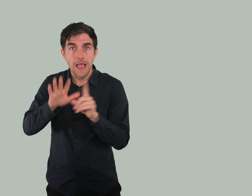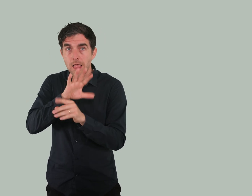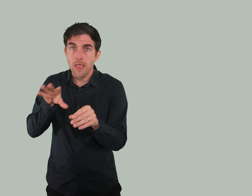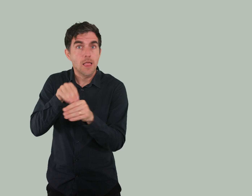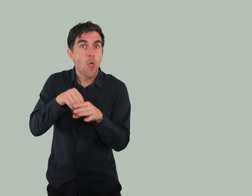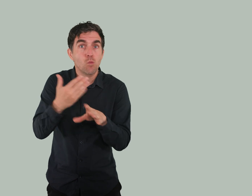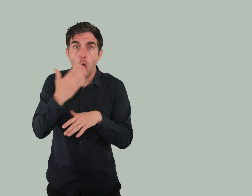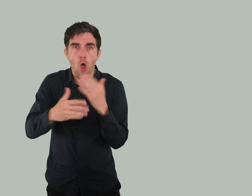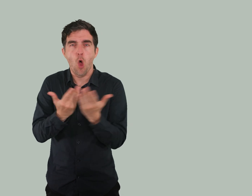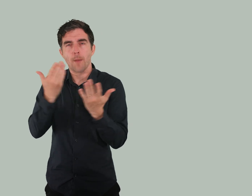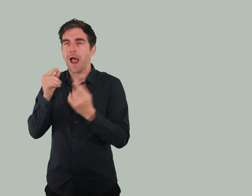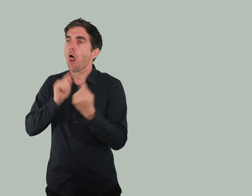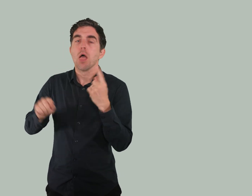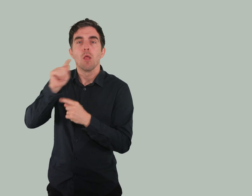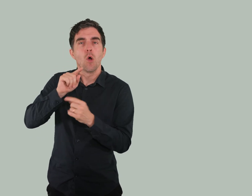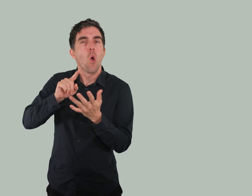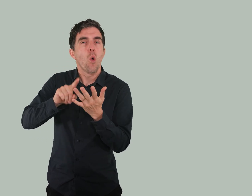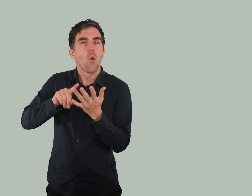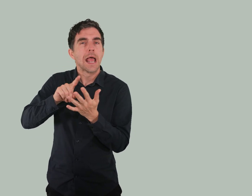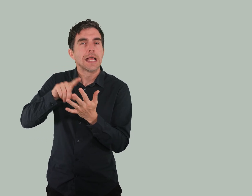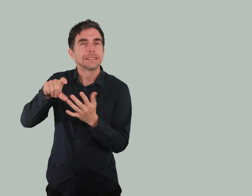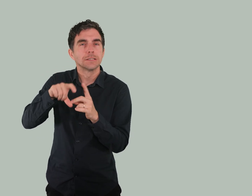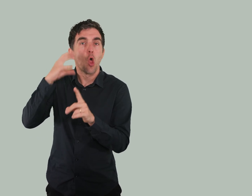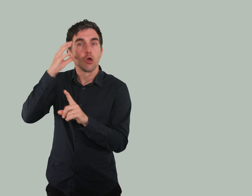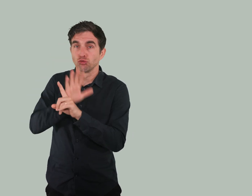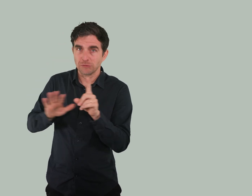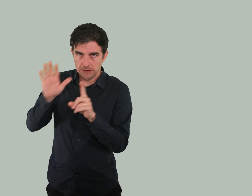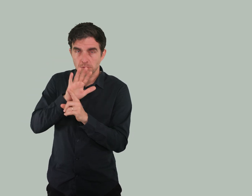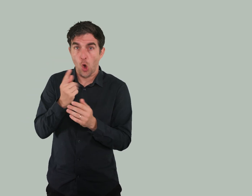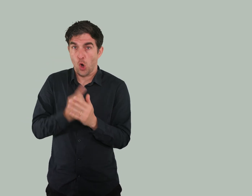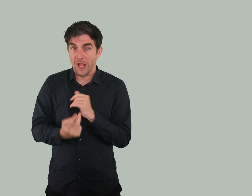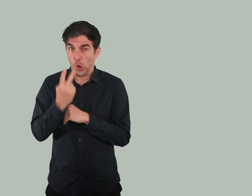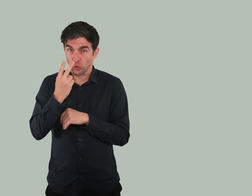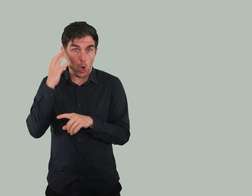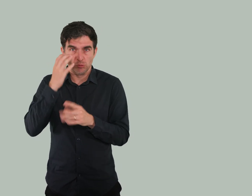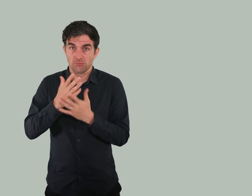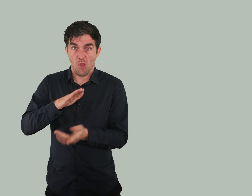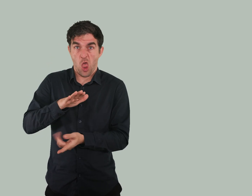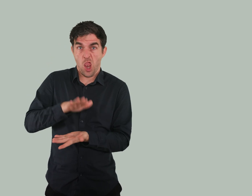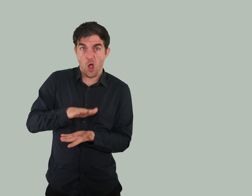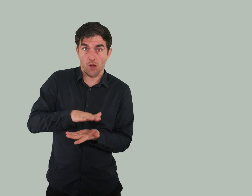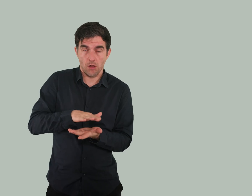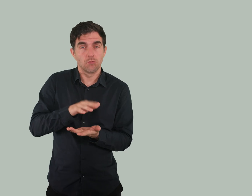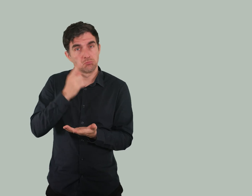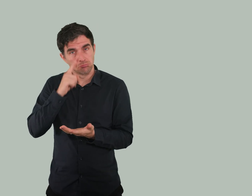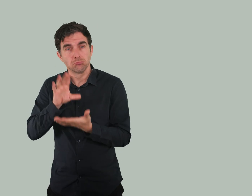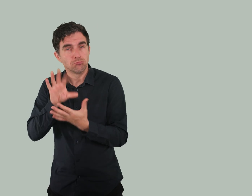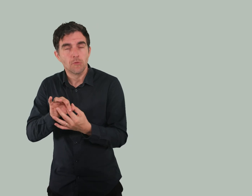participate in work experiences compared to OECD countries, with only two countries having lower proportions.